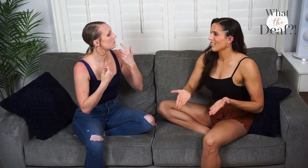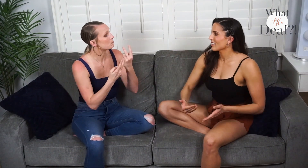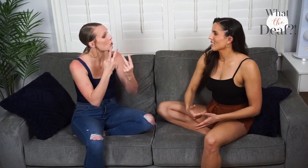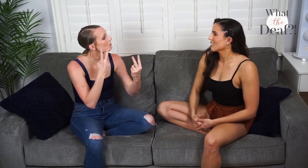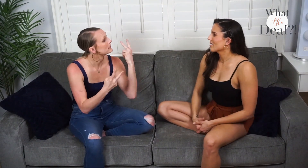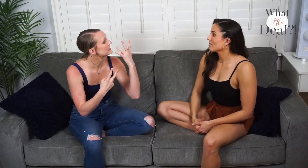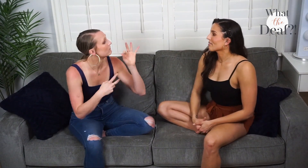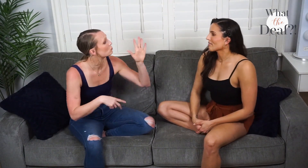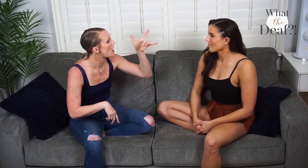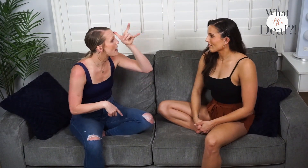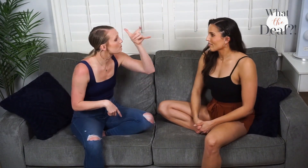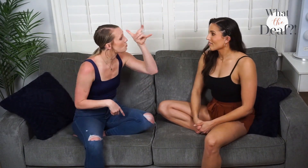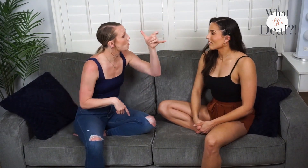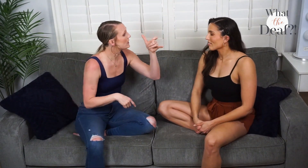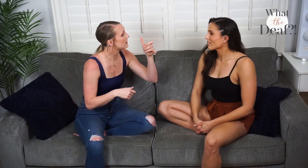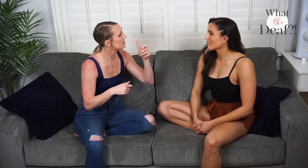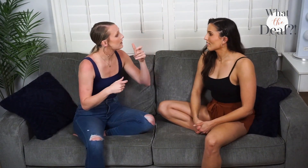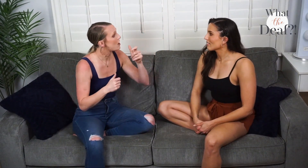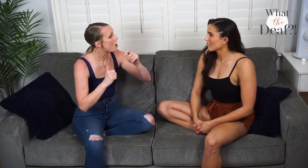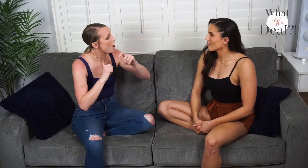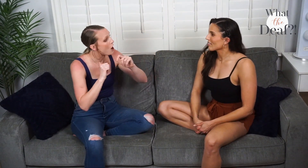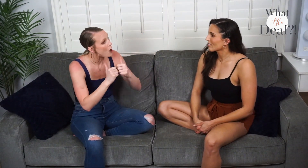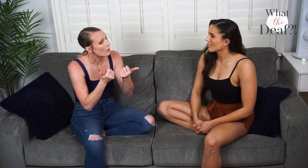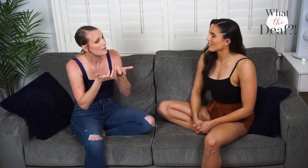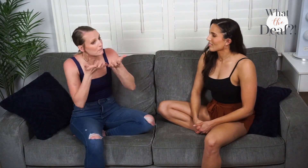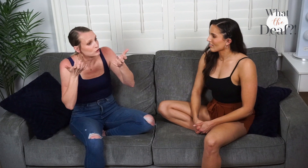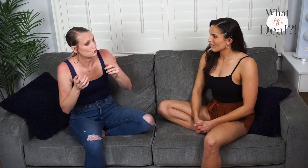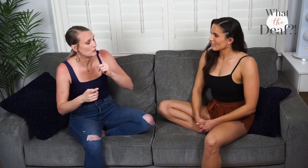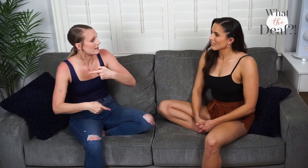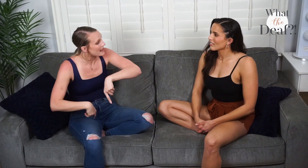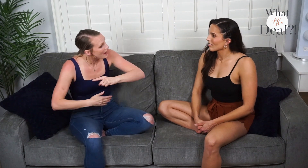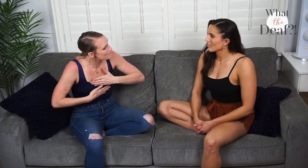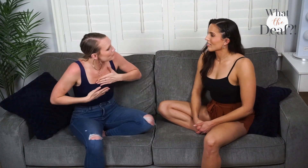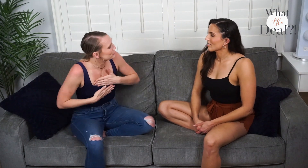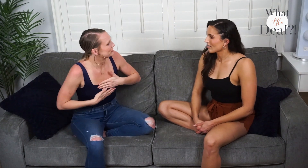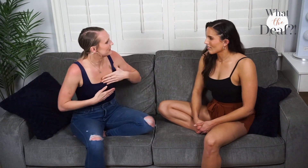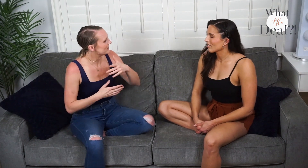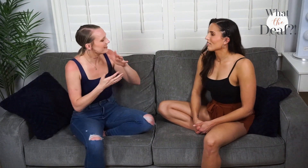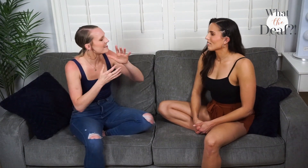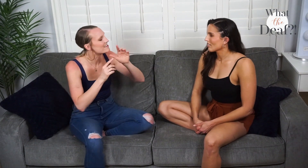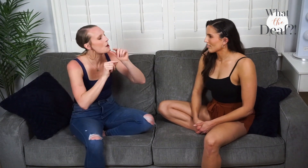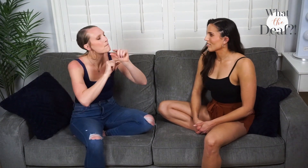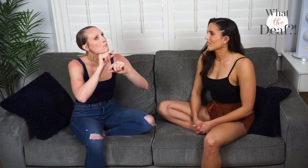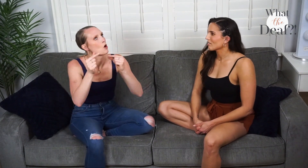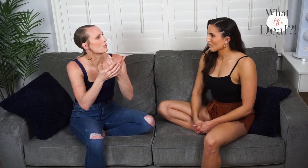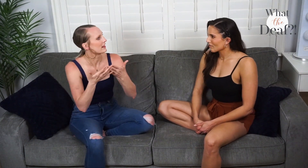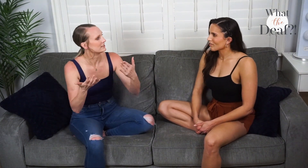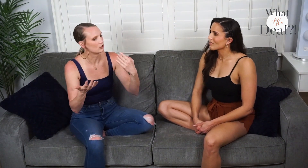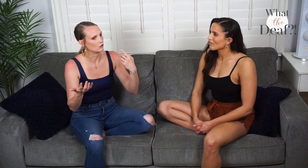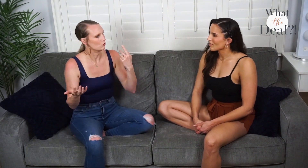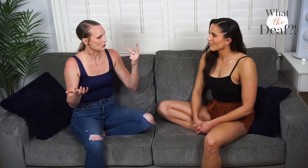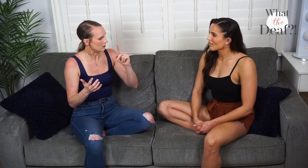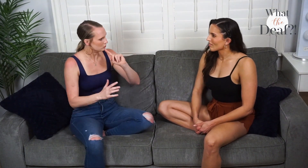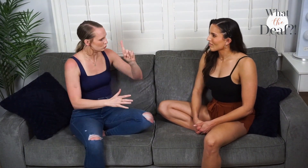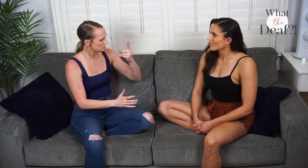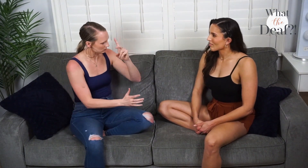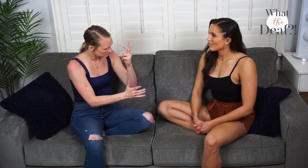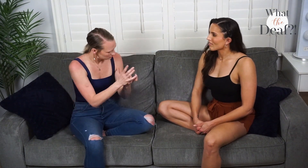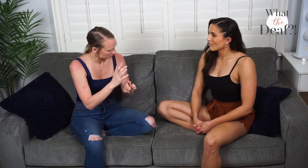talking about life and memories of your Abui and how much they really appreciate that. And you know, those little things while you and I